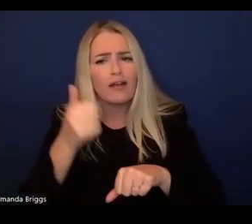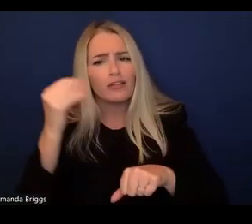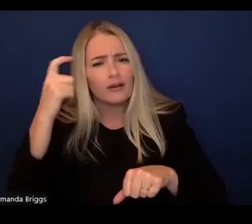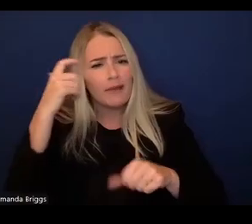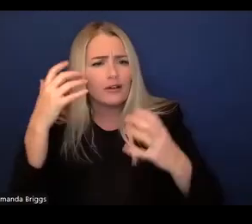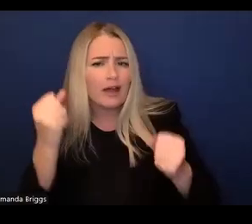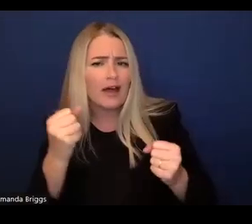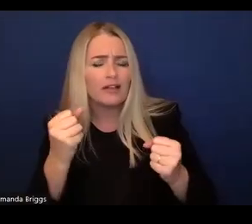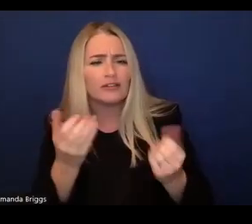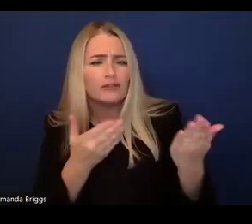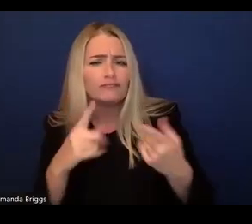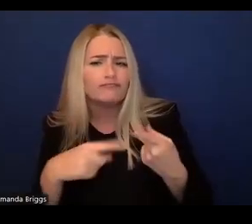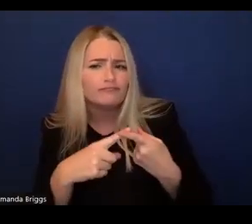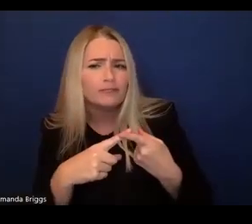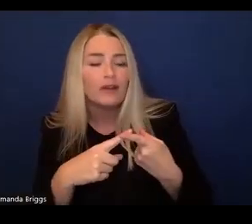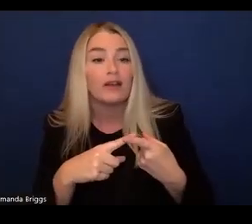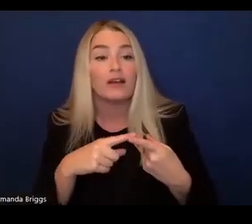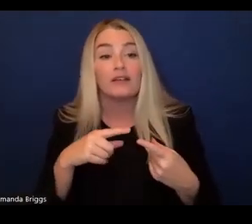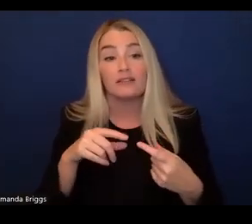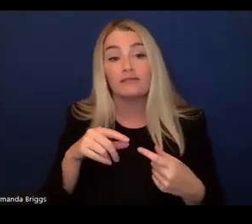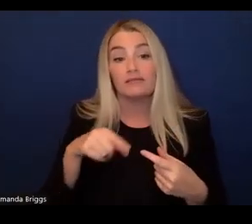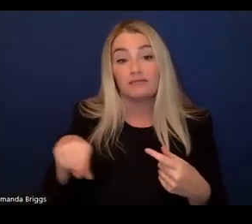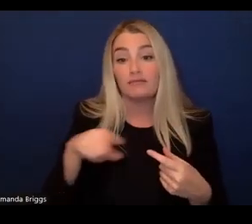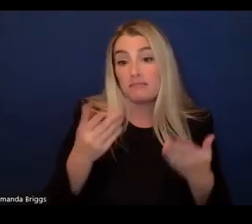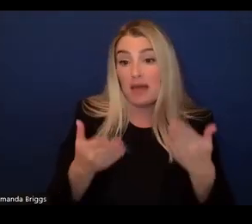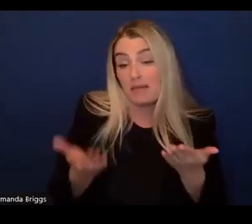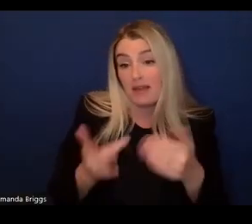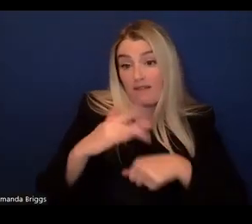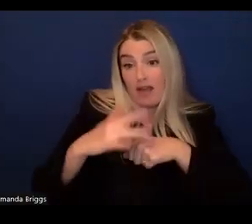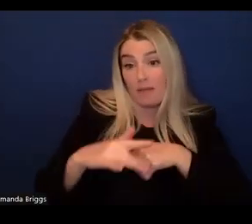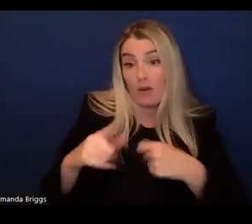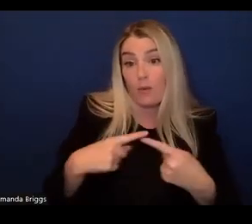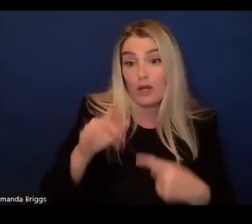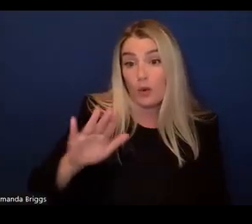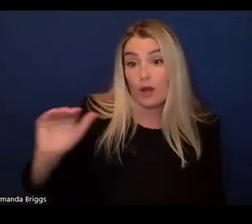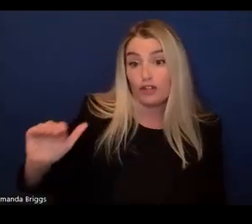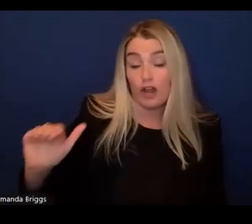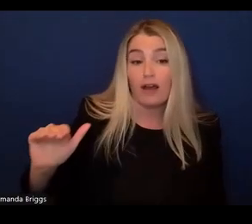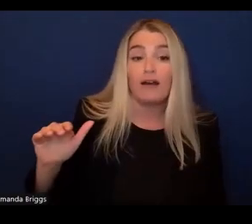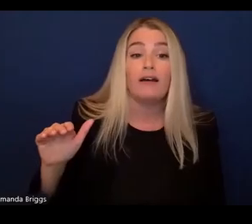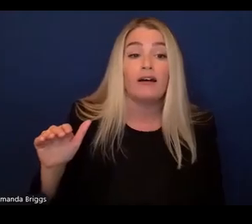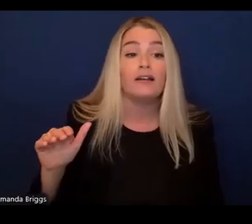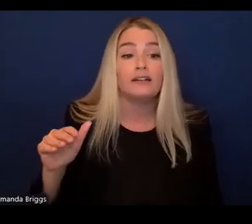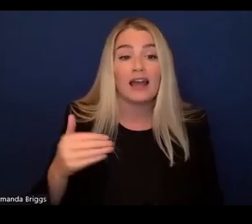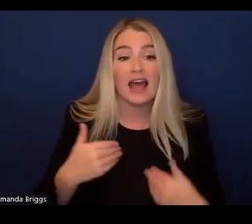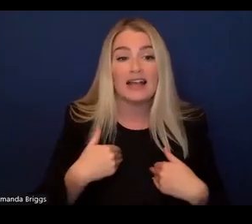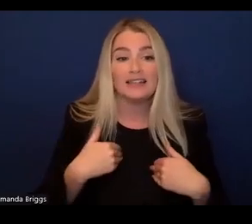Psychological counseling and other mental health services may be available when your child's emotional status has a negative impact